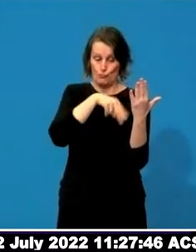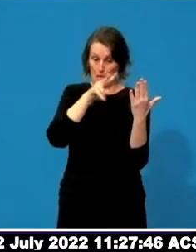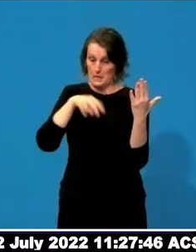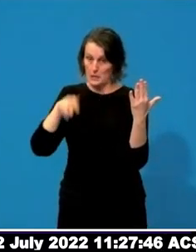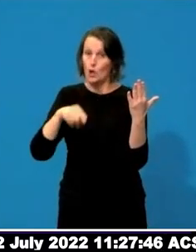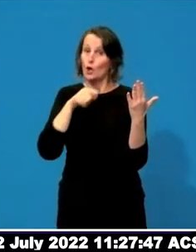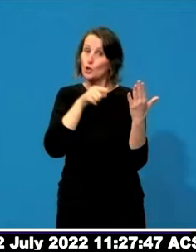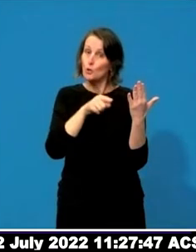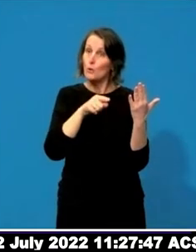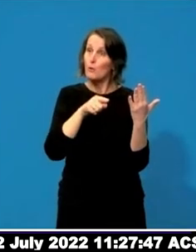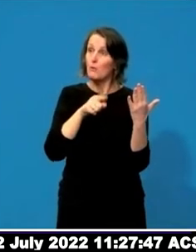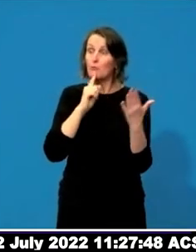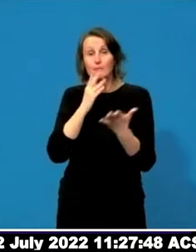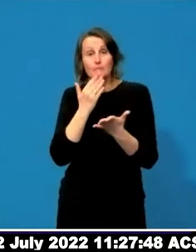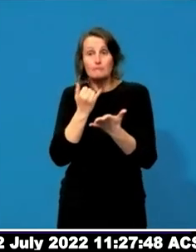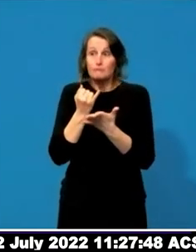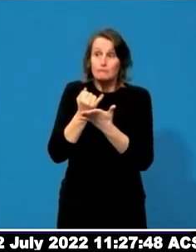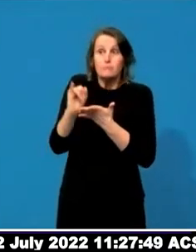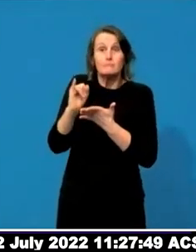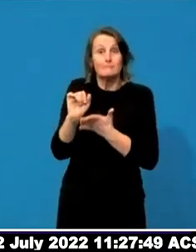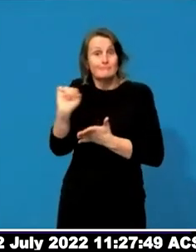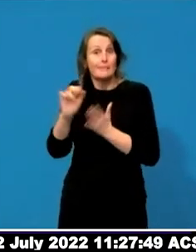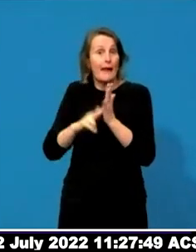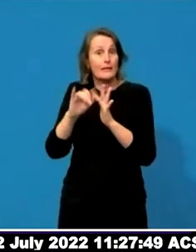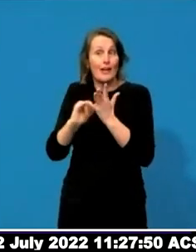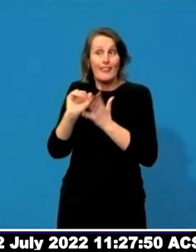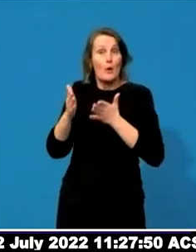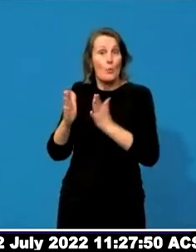of the operation of the NDIS. Paragraph 23: